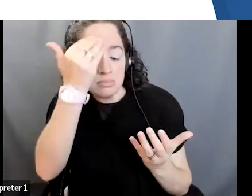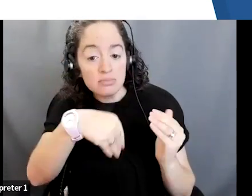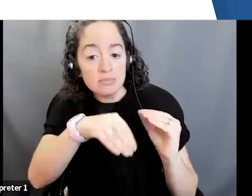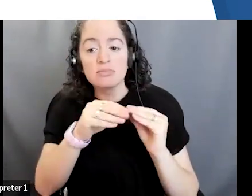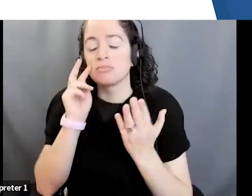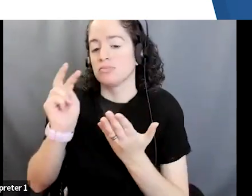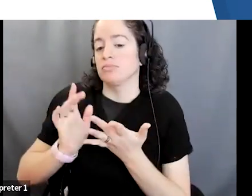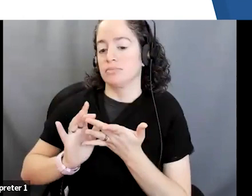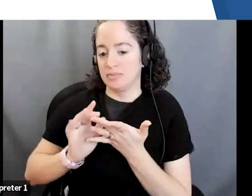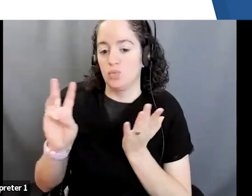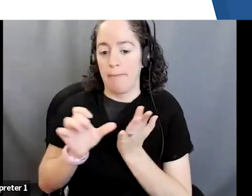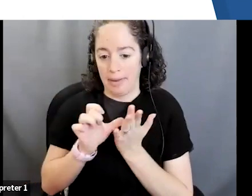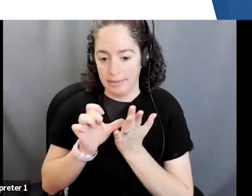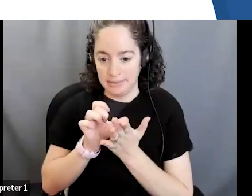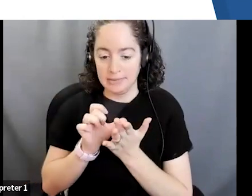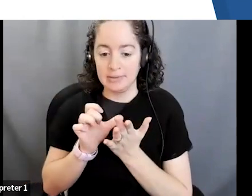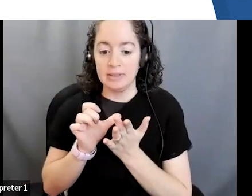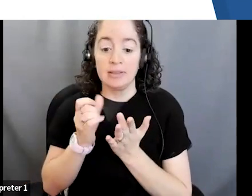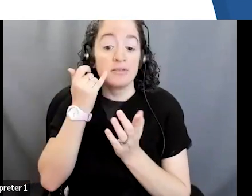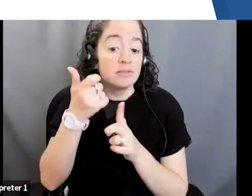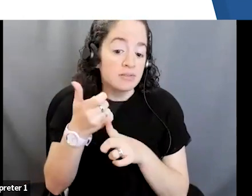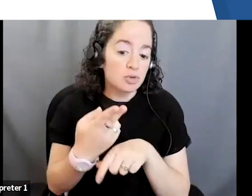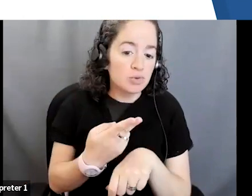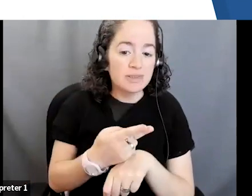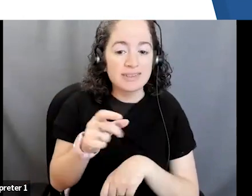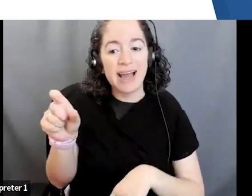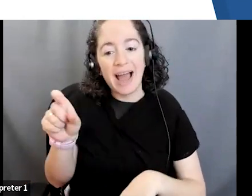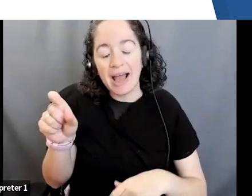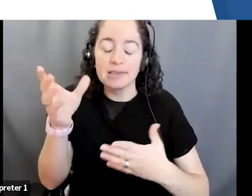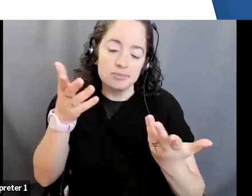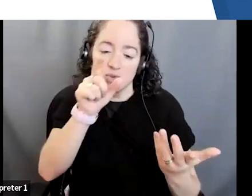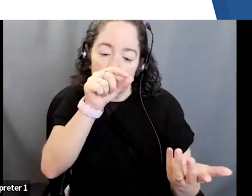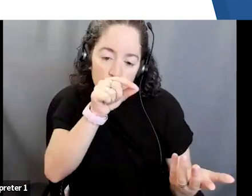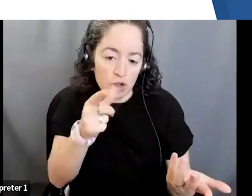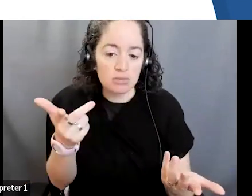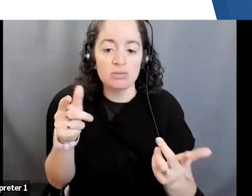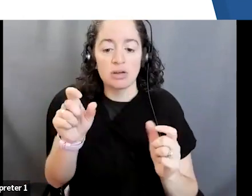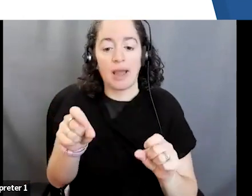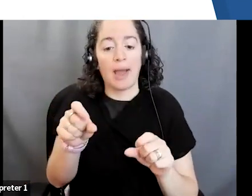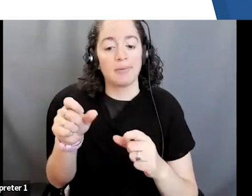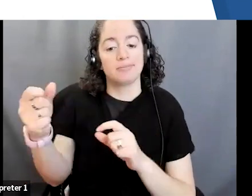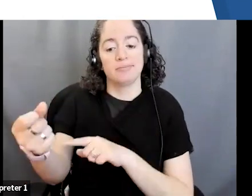If you are a X or Twitter person, you can tweet us on X @equalizedigital.